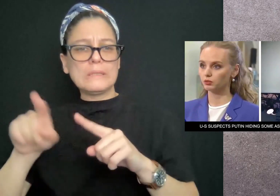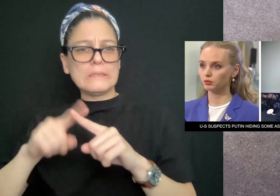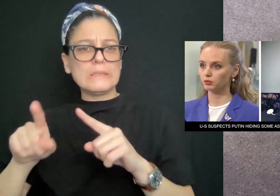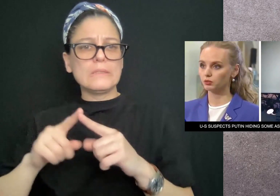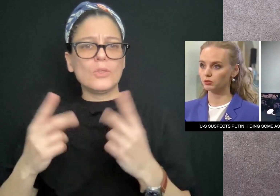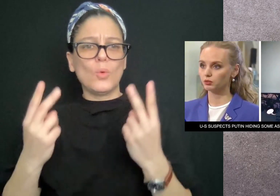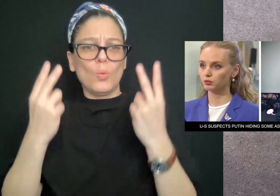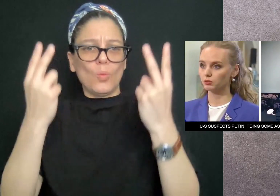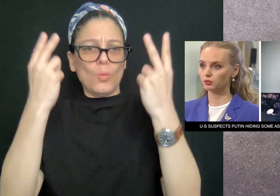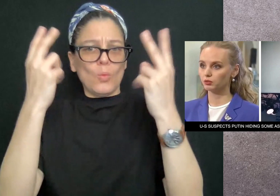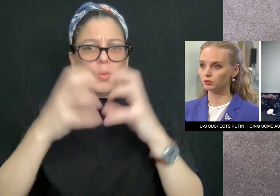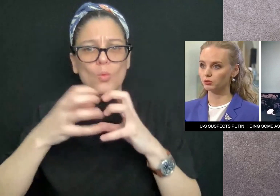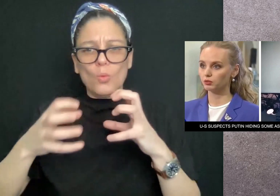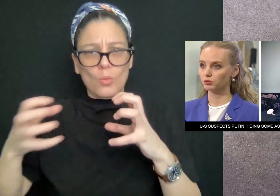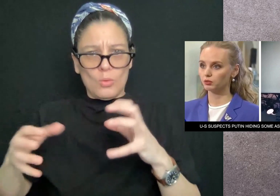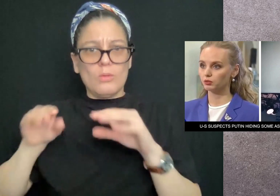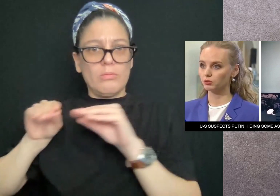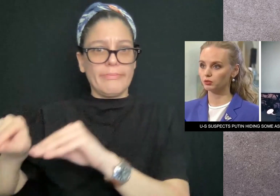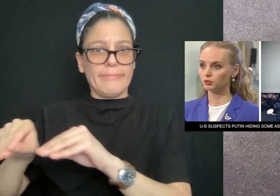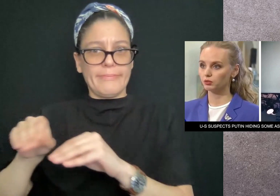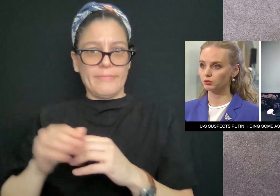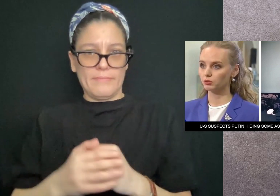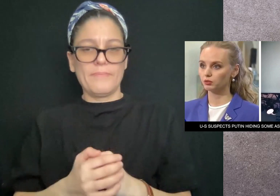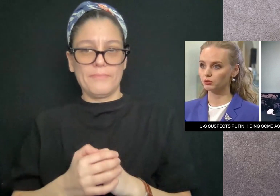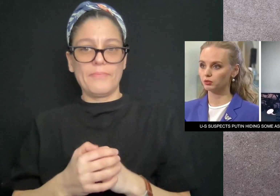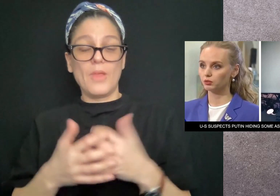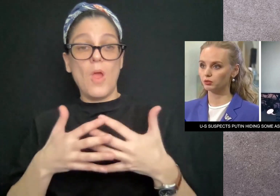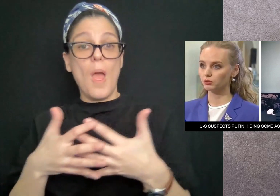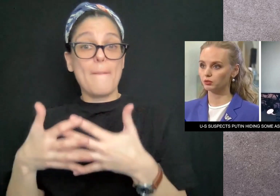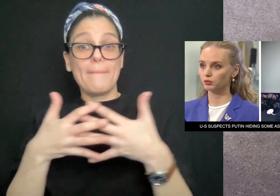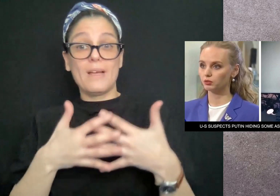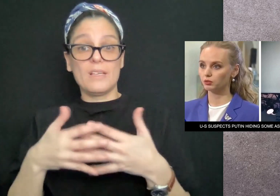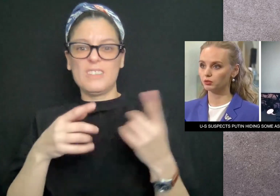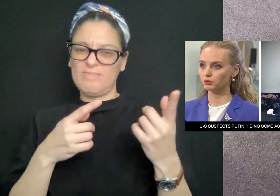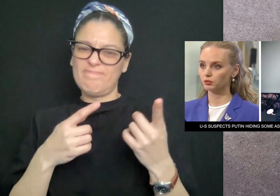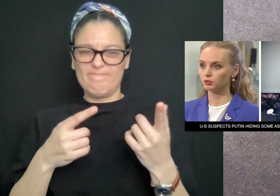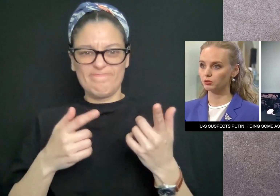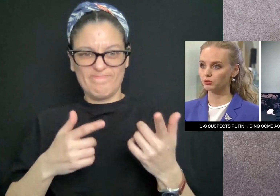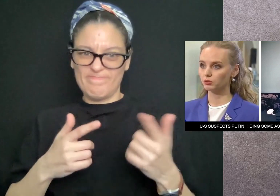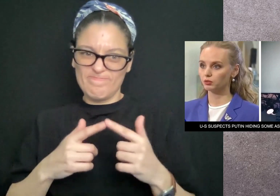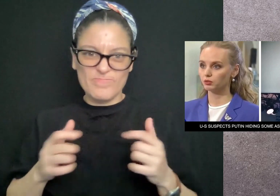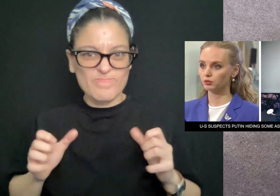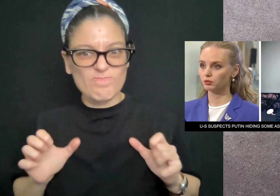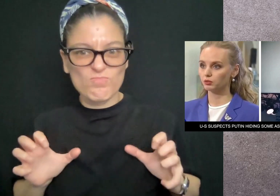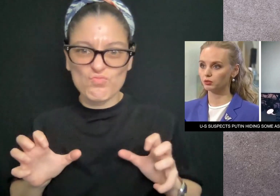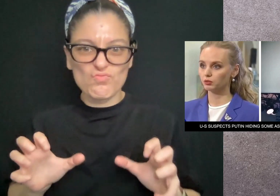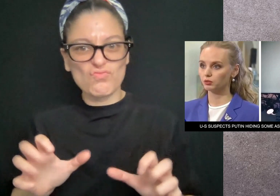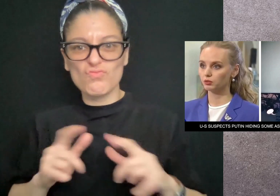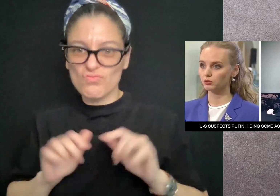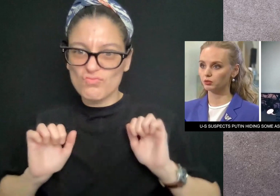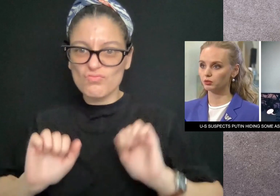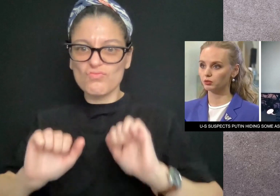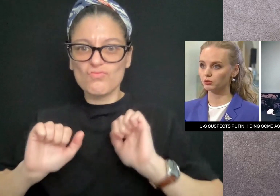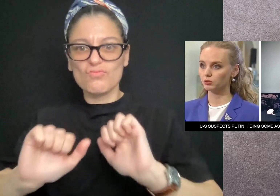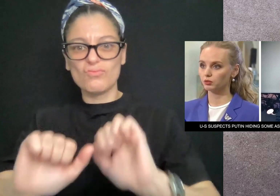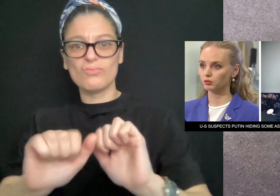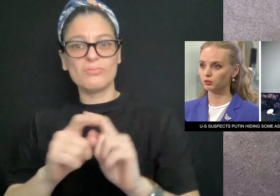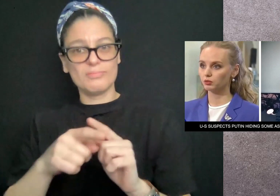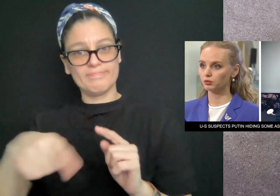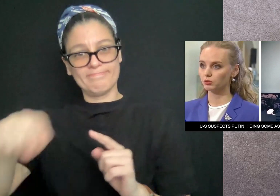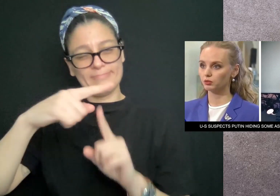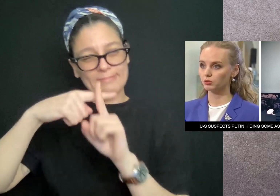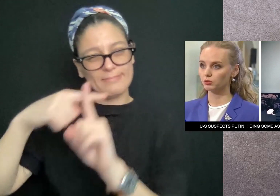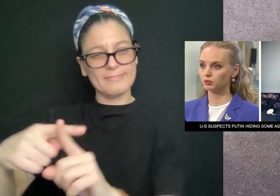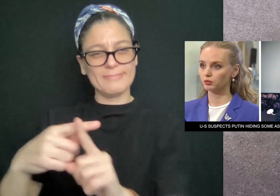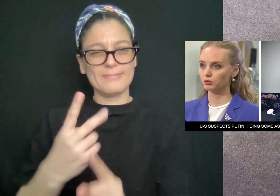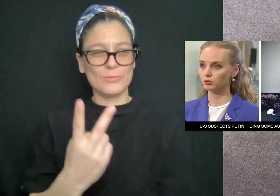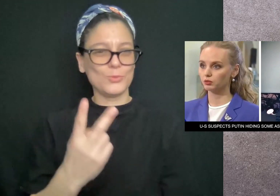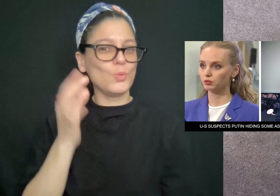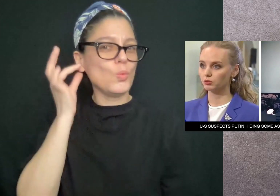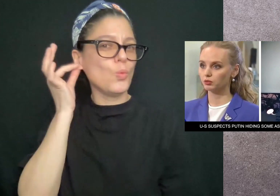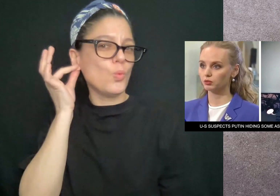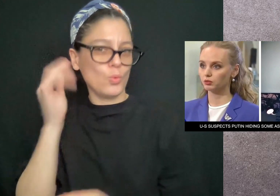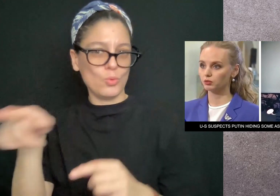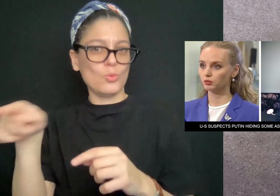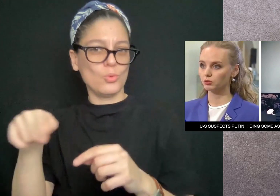to hide some of his assets his money and his luxury possessions so the US is turning up